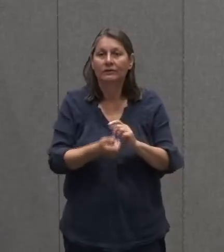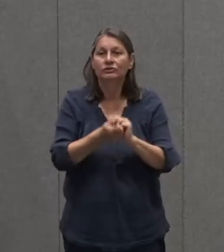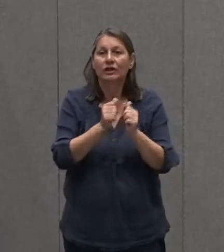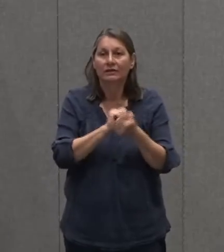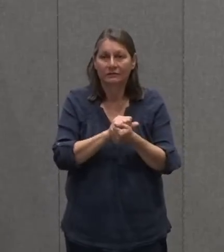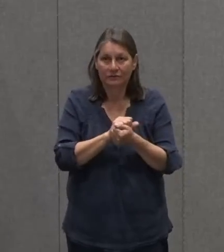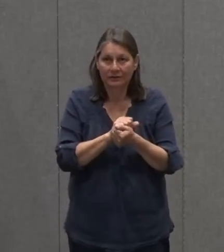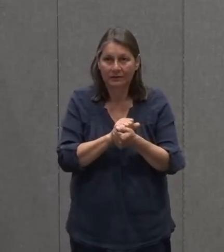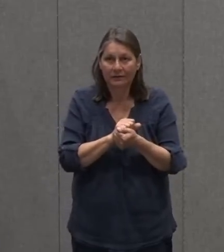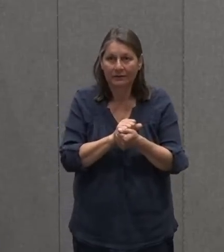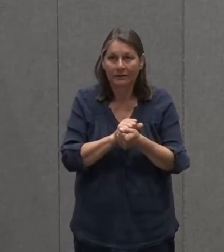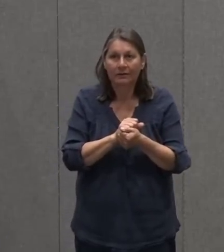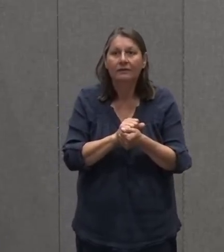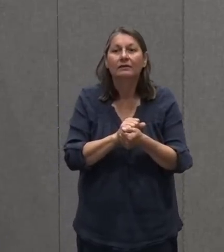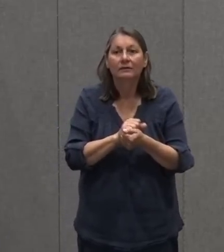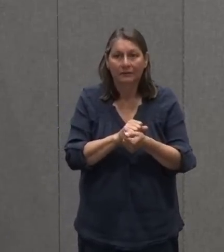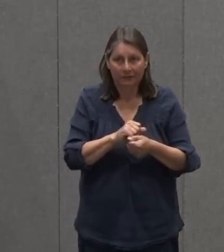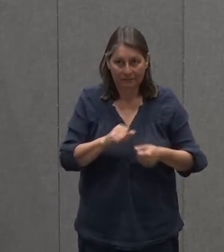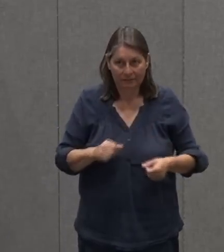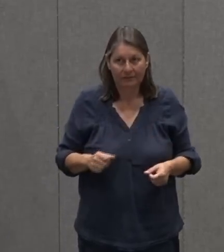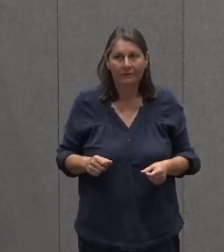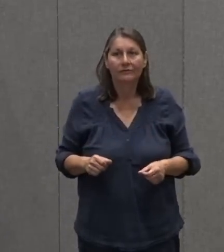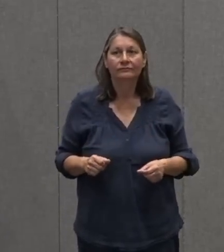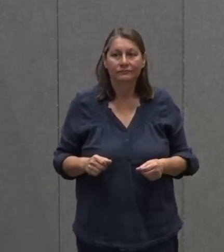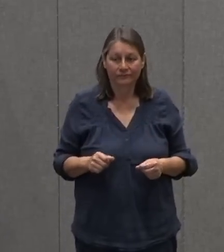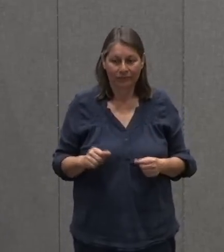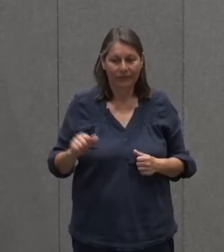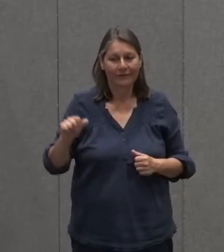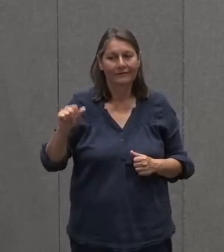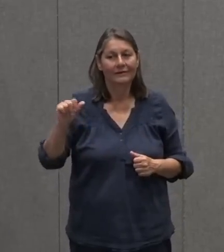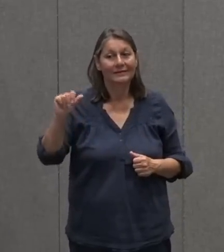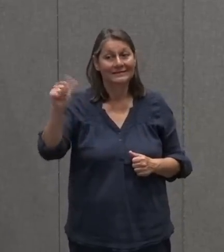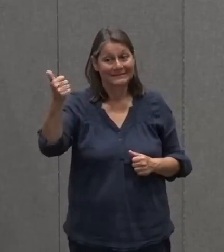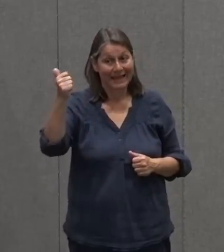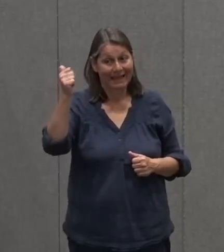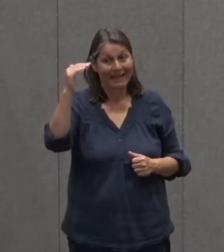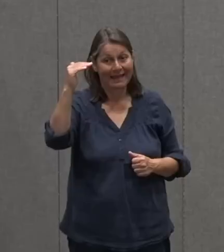Now, we know how many more of the friends were reading books